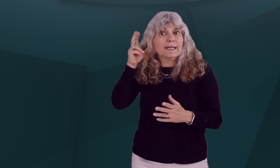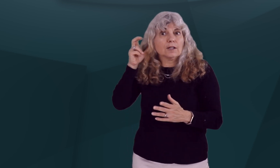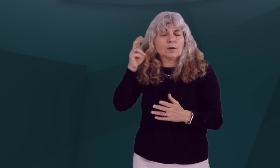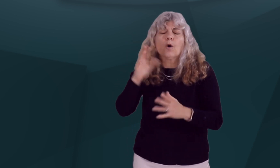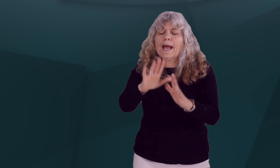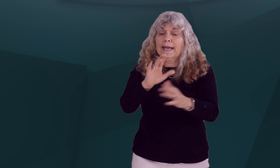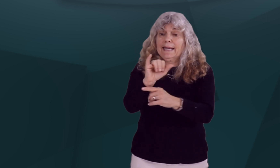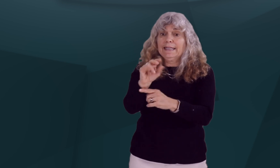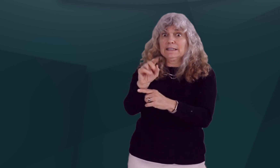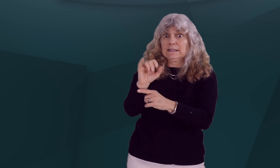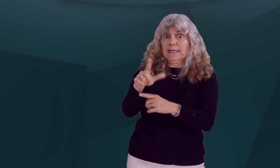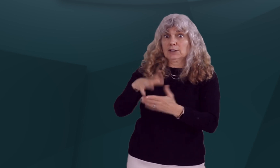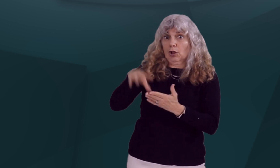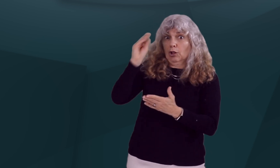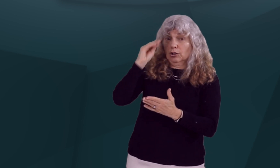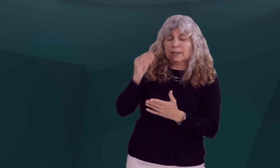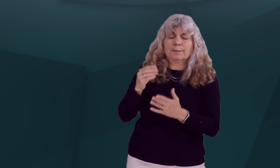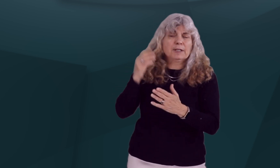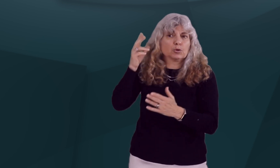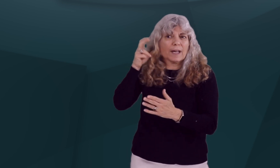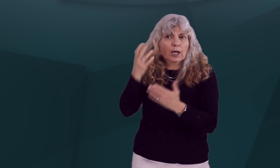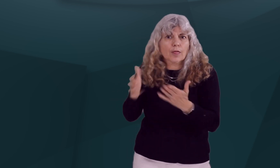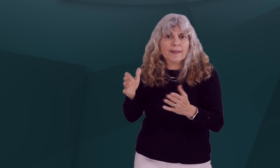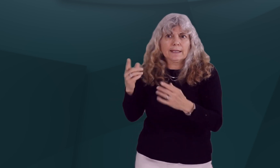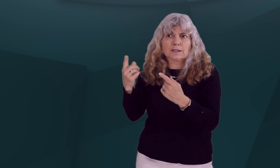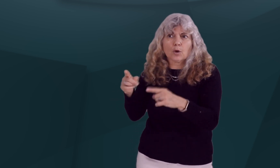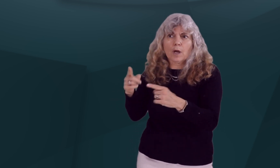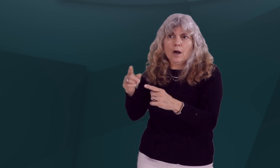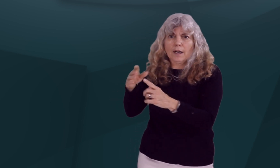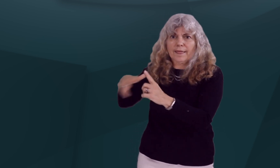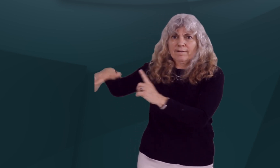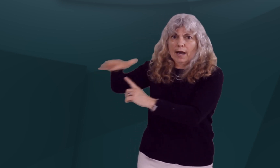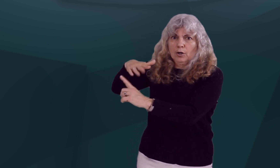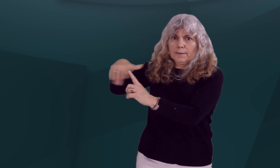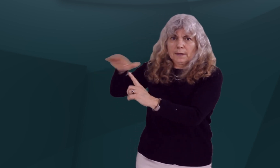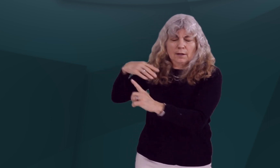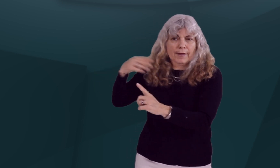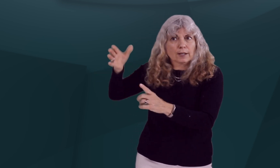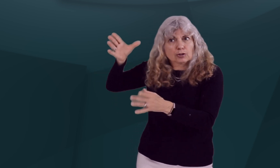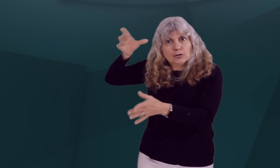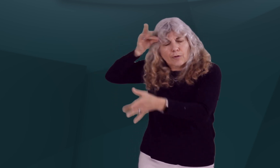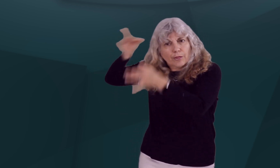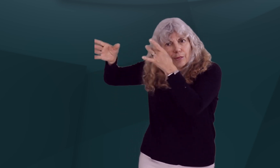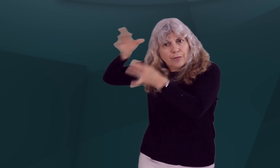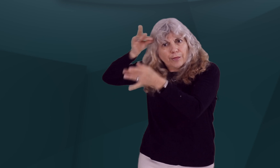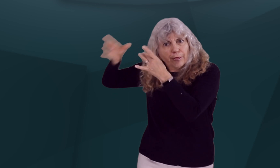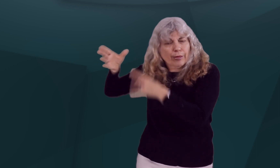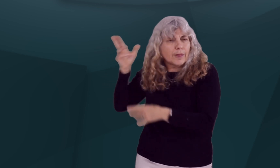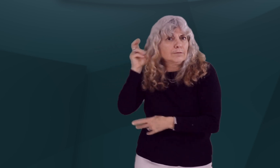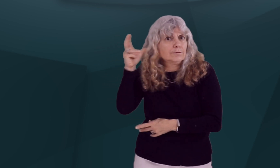Incidental learning means to hear what's going on in your environment and just naturally absorb the information you are hearing.